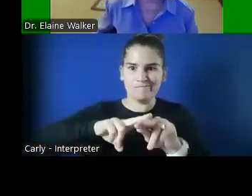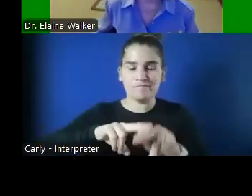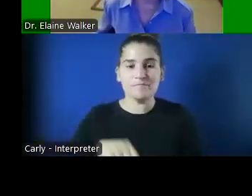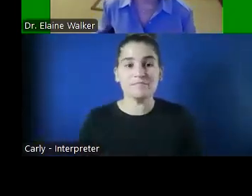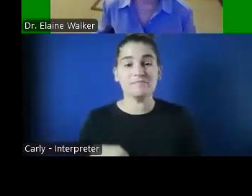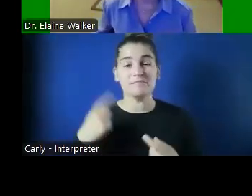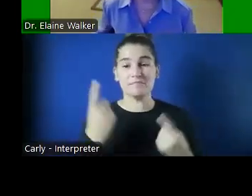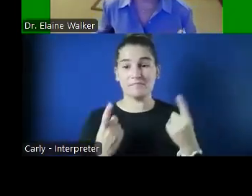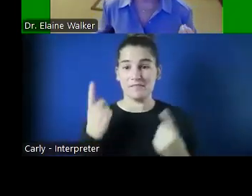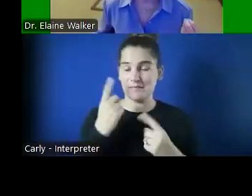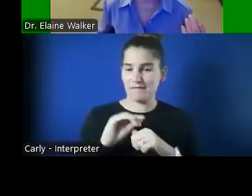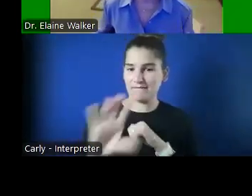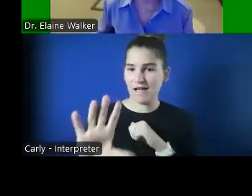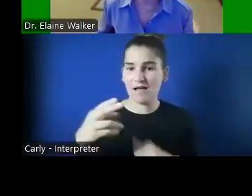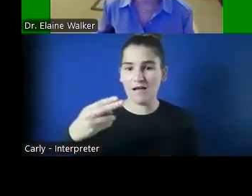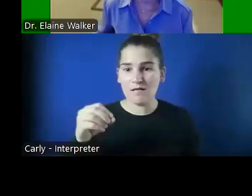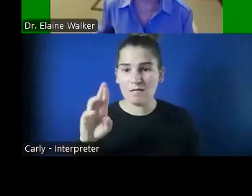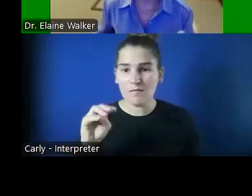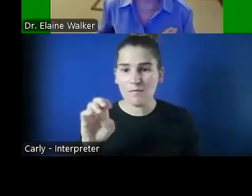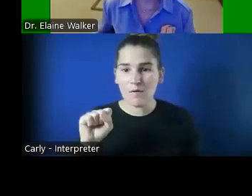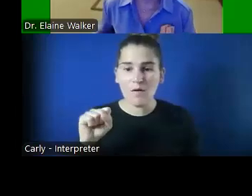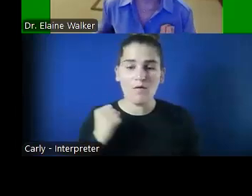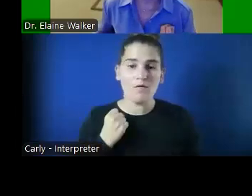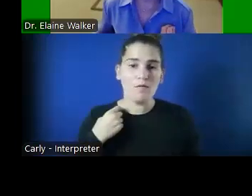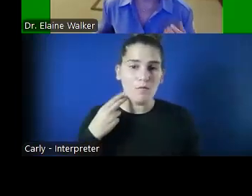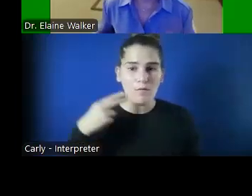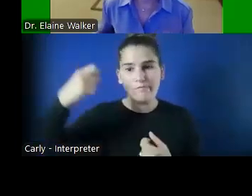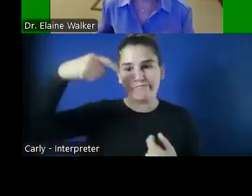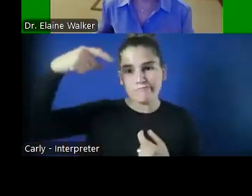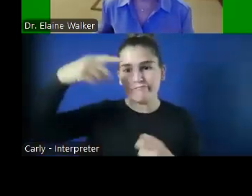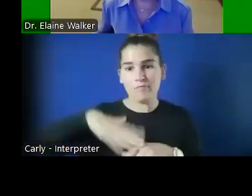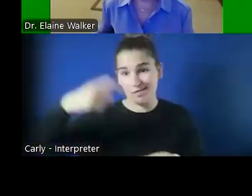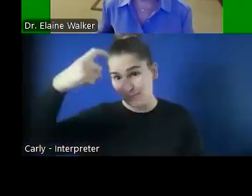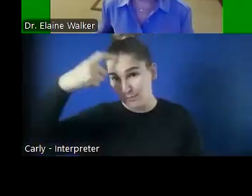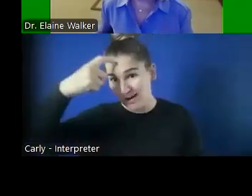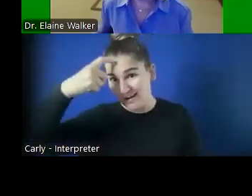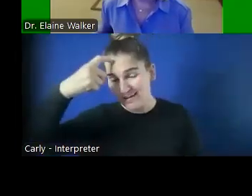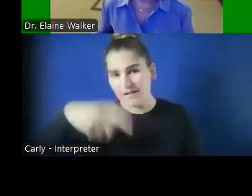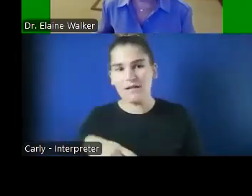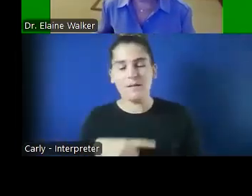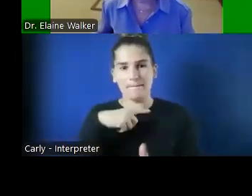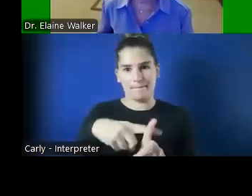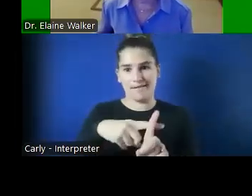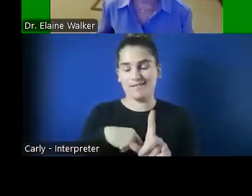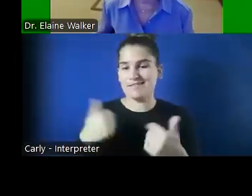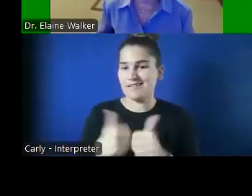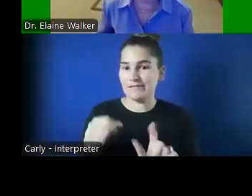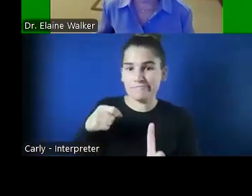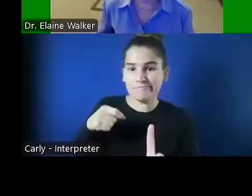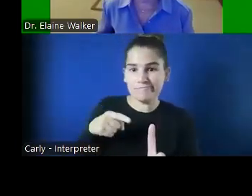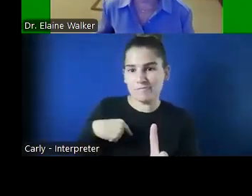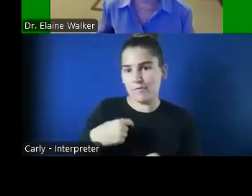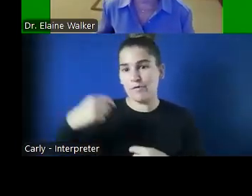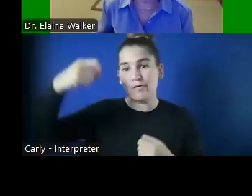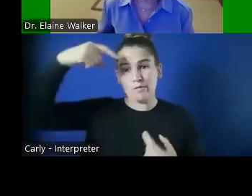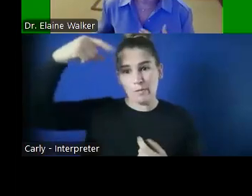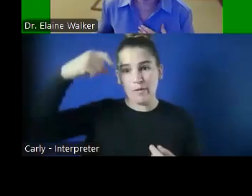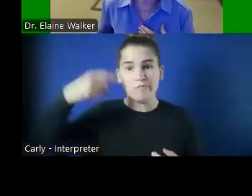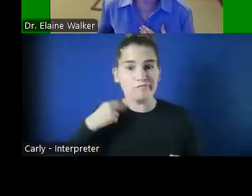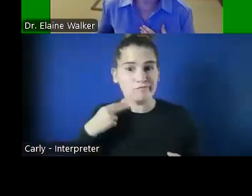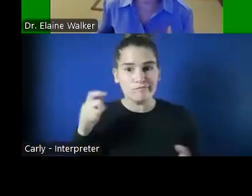of hormones on the brain uh including the factors that can trigger hormone changes like stress we